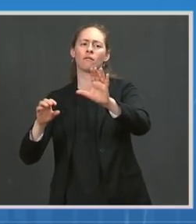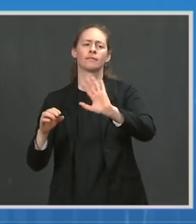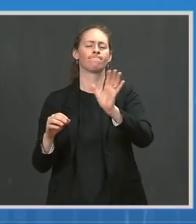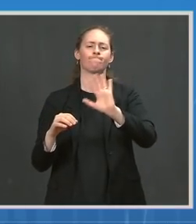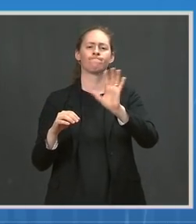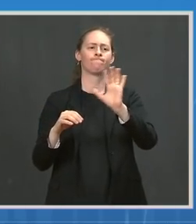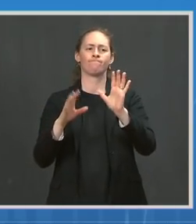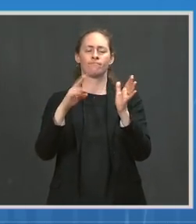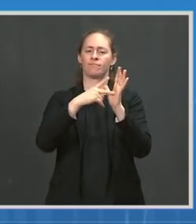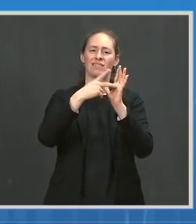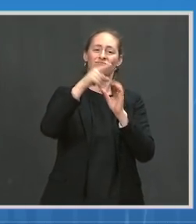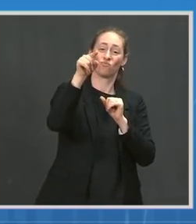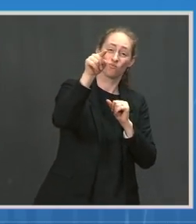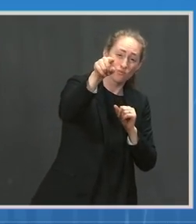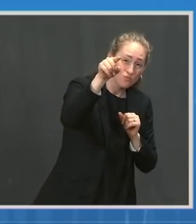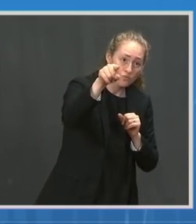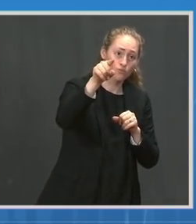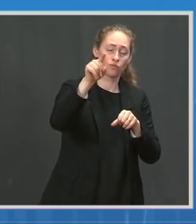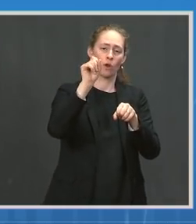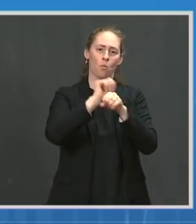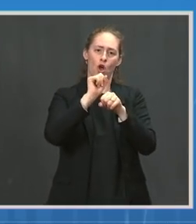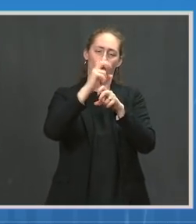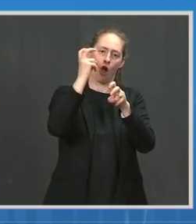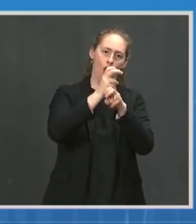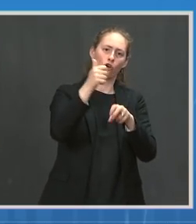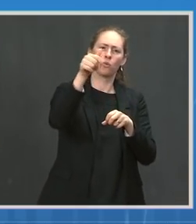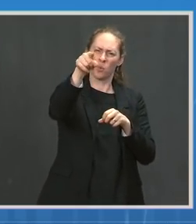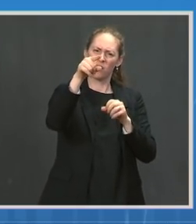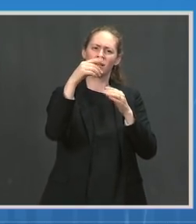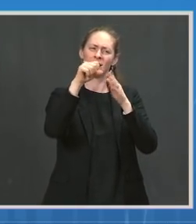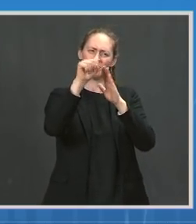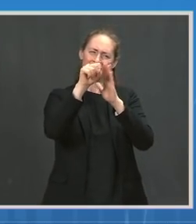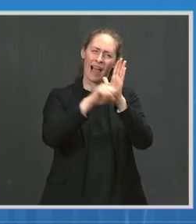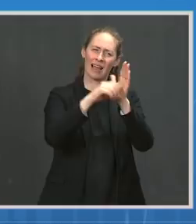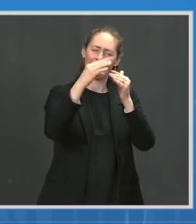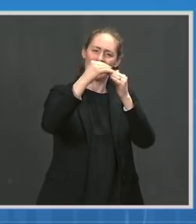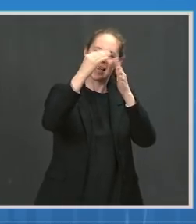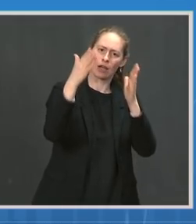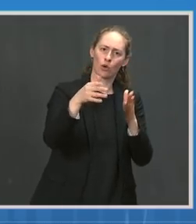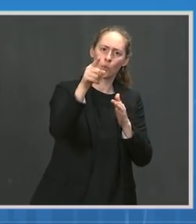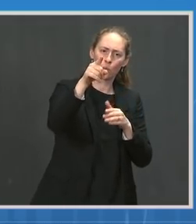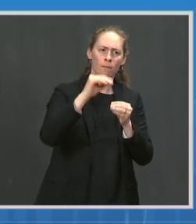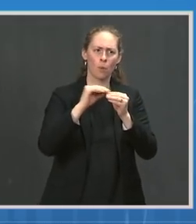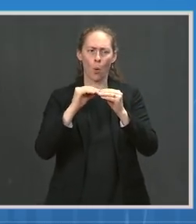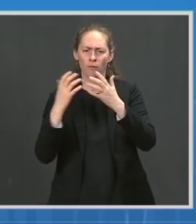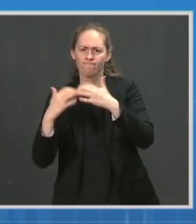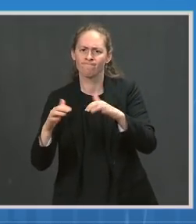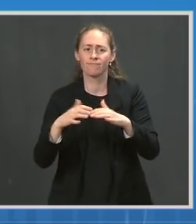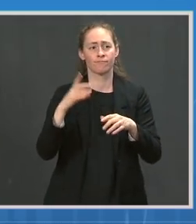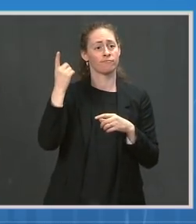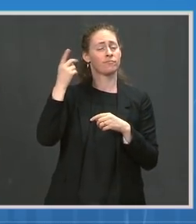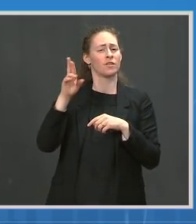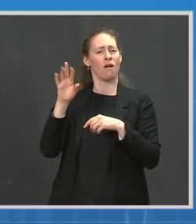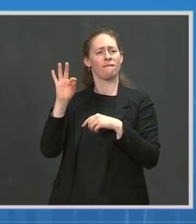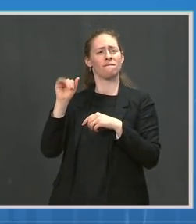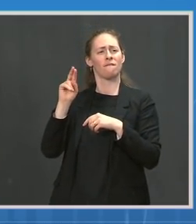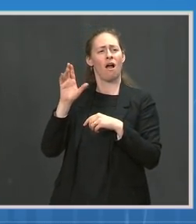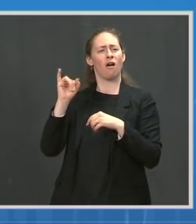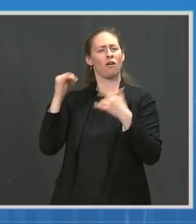to listen to the local communities and -- as Dr. Fauci, I think, so well said -- allow people to get the information that they need to make the decision